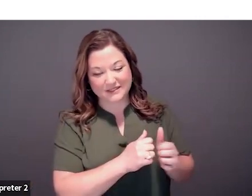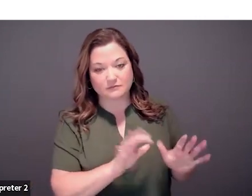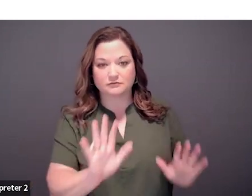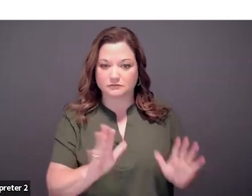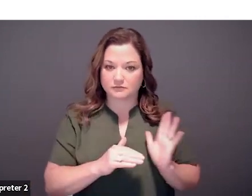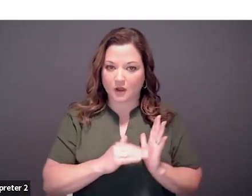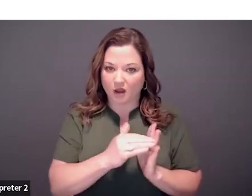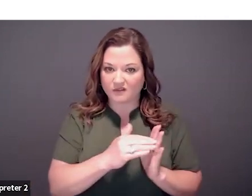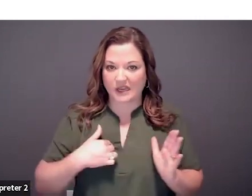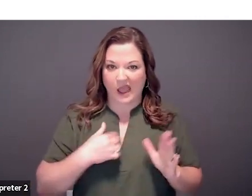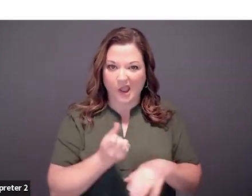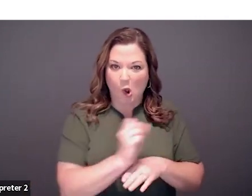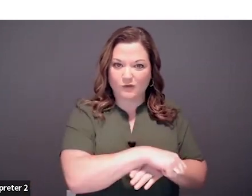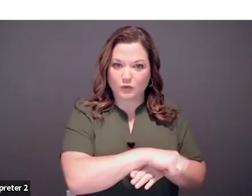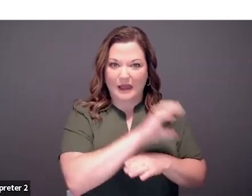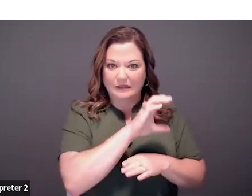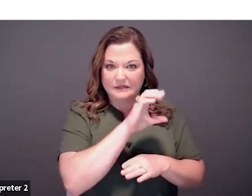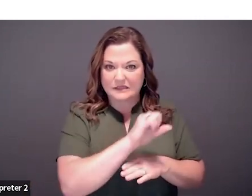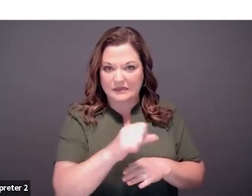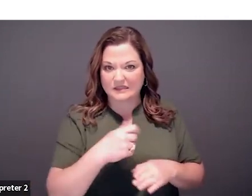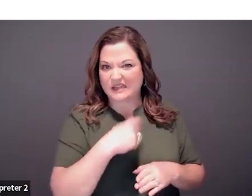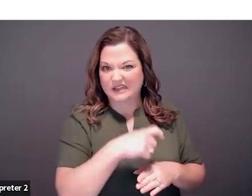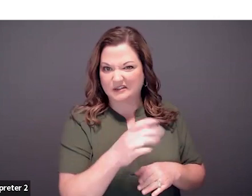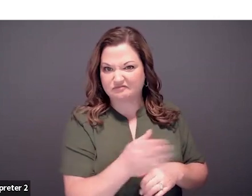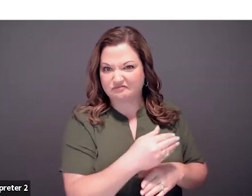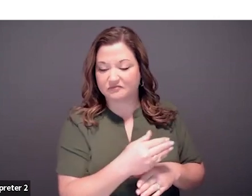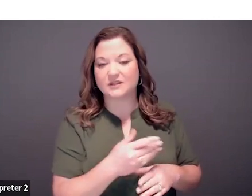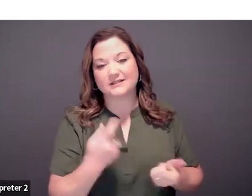the CSS I need to rather than dequeuing their CSS.